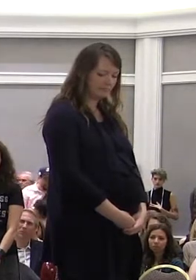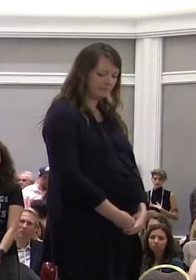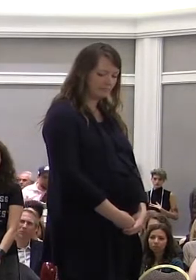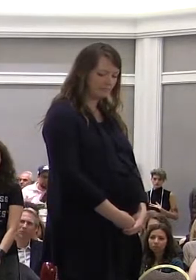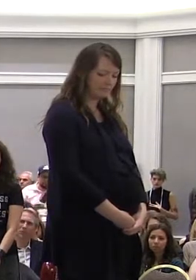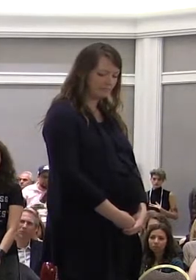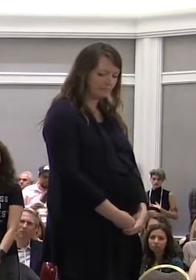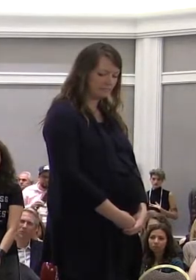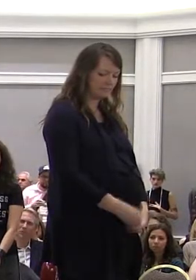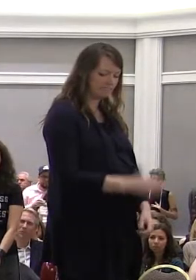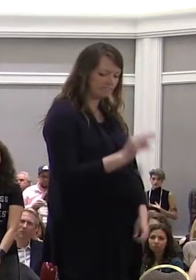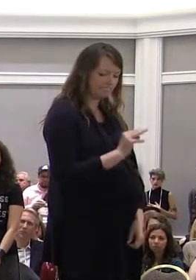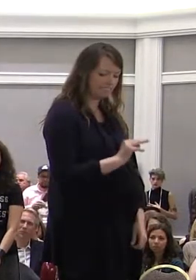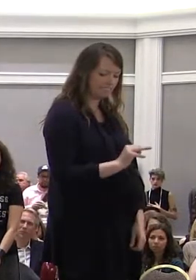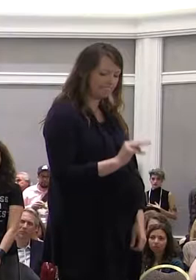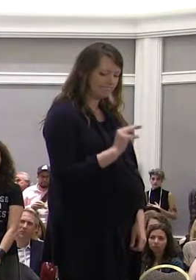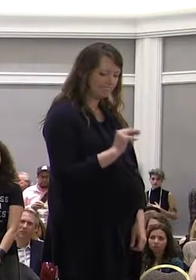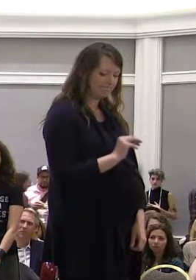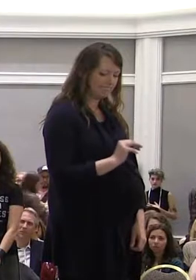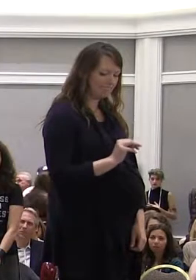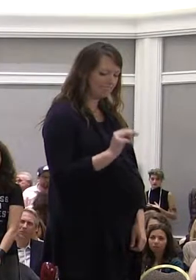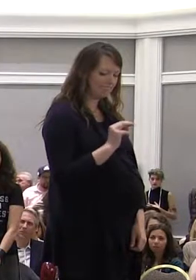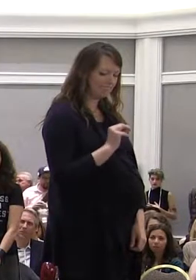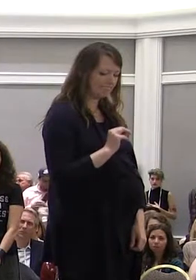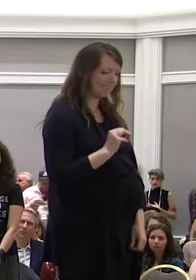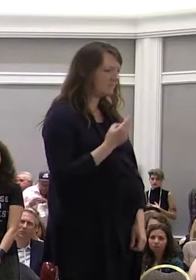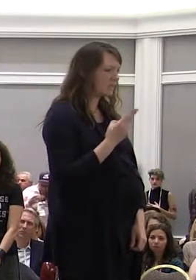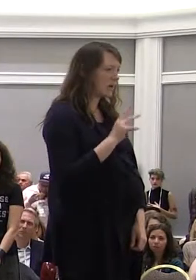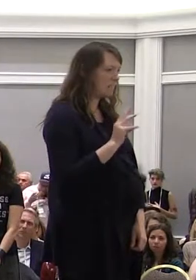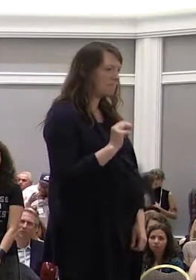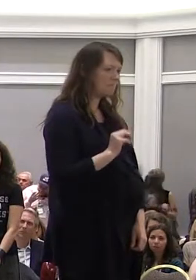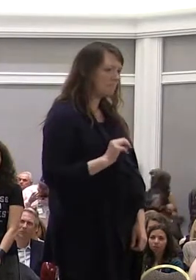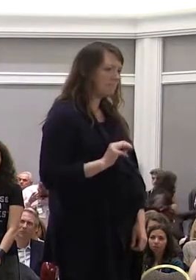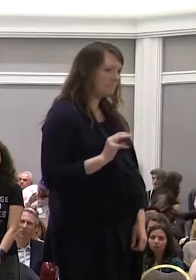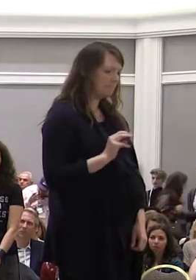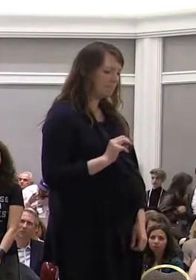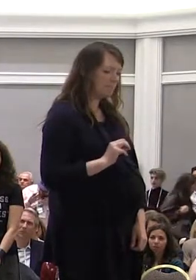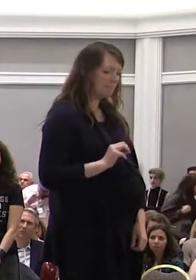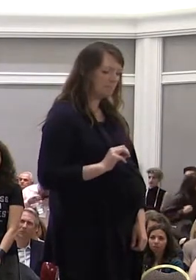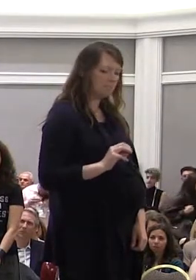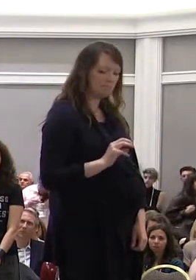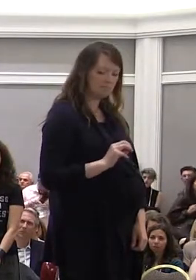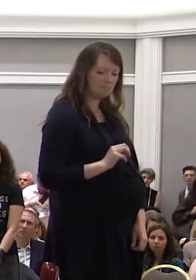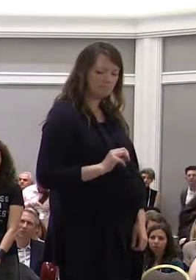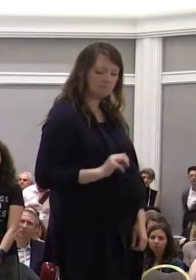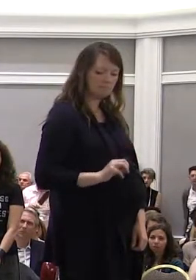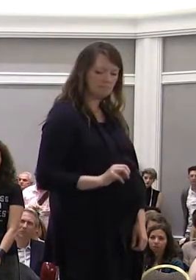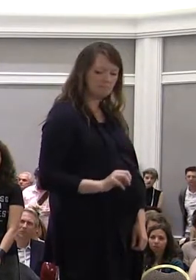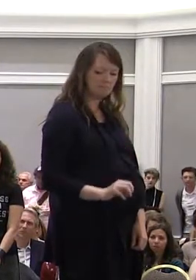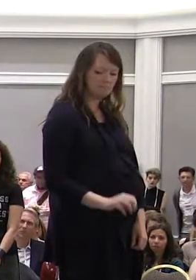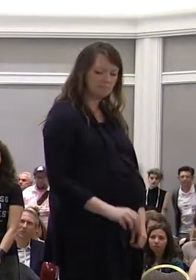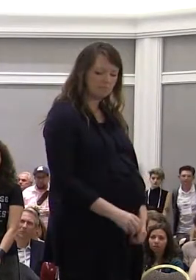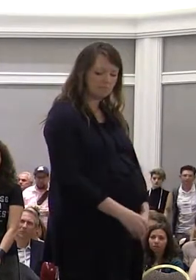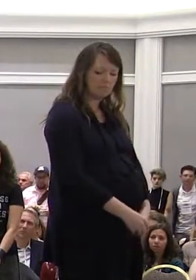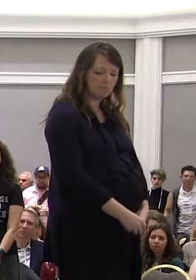(crooning)